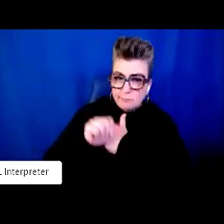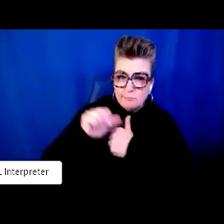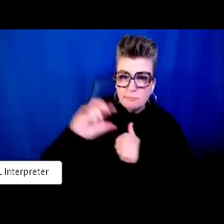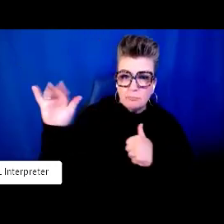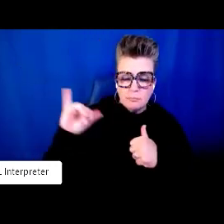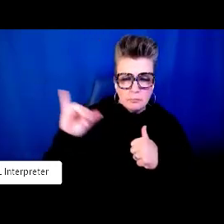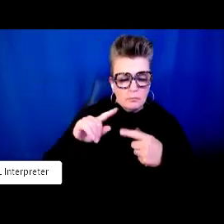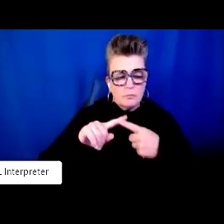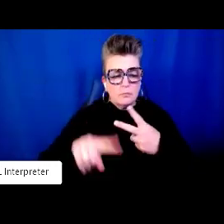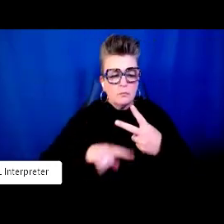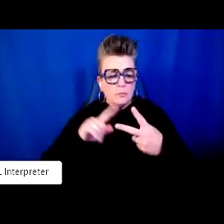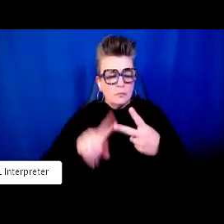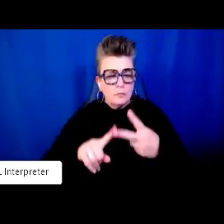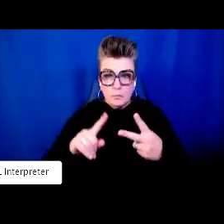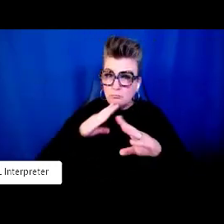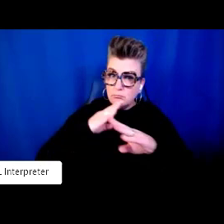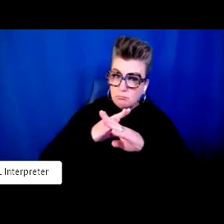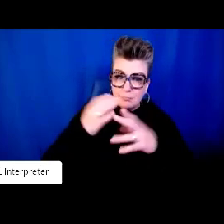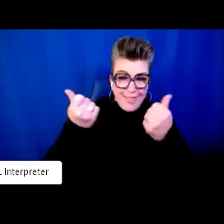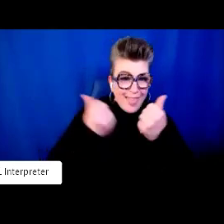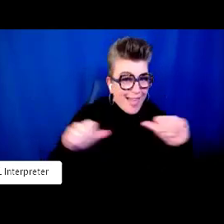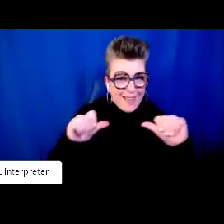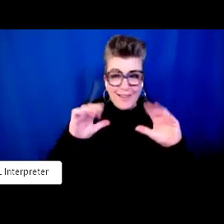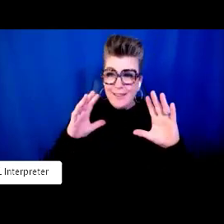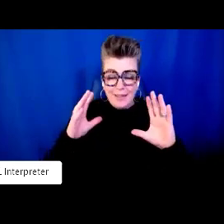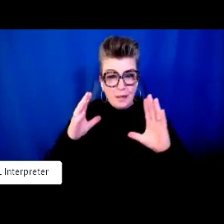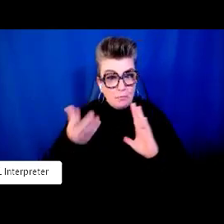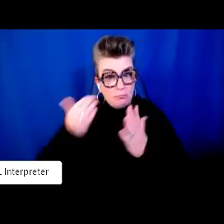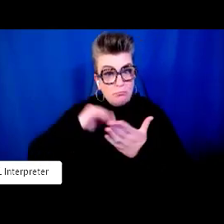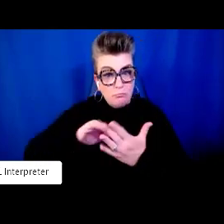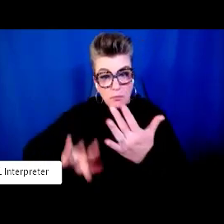to reidentify or recontact participants or their family members